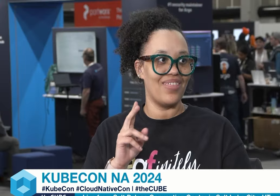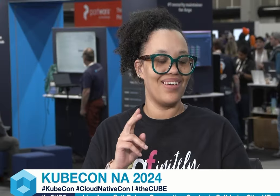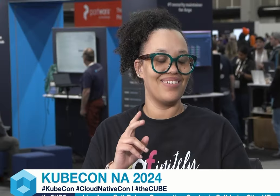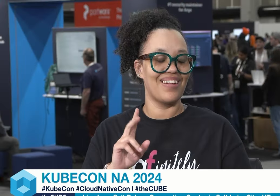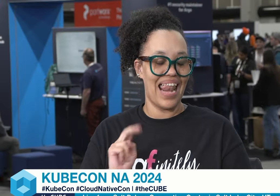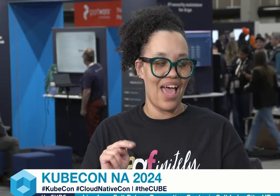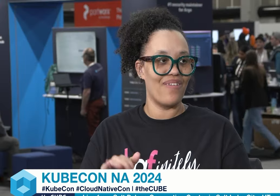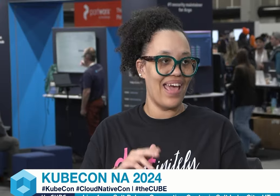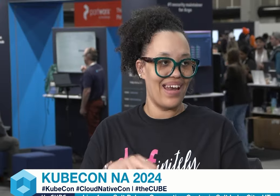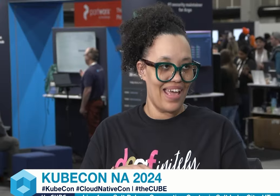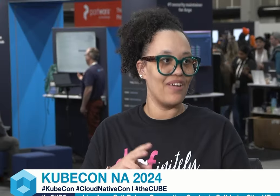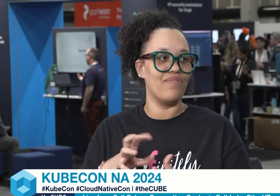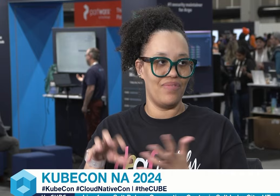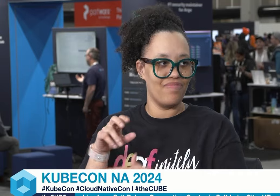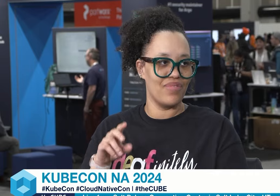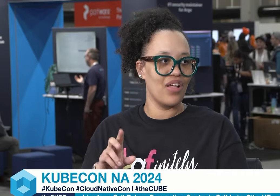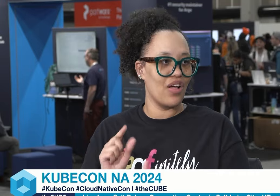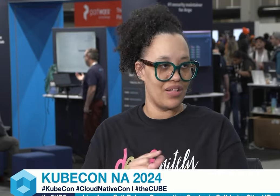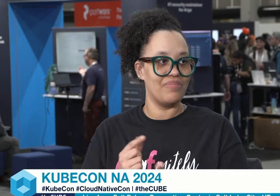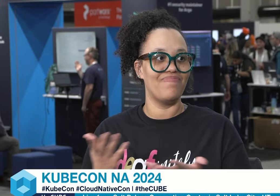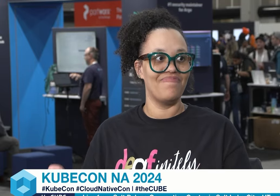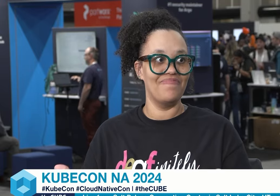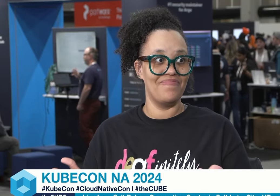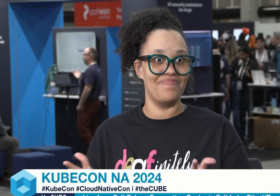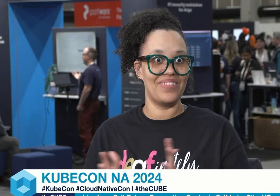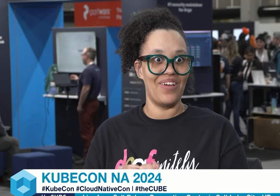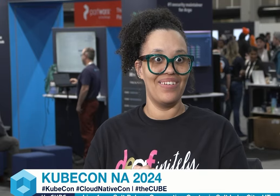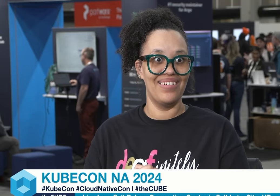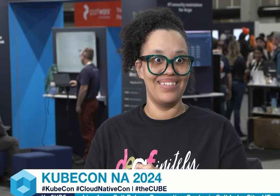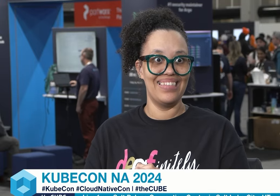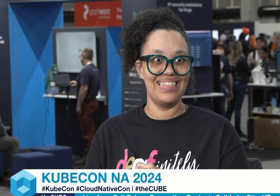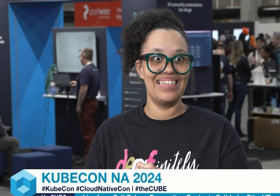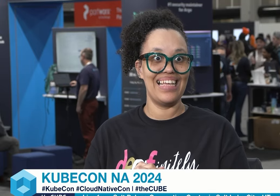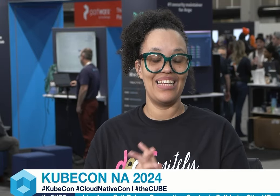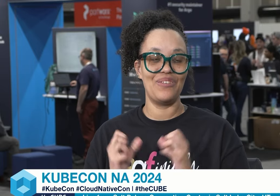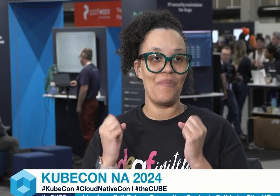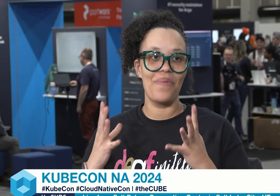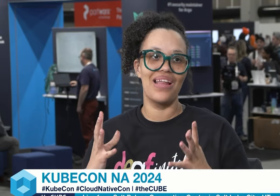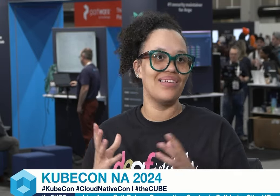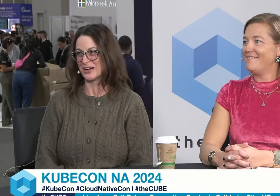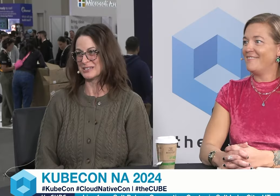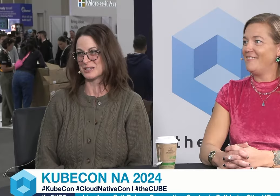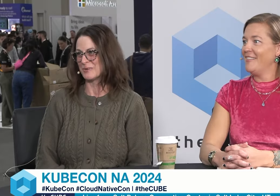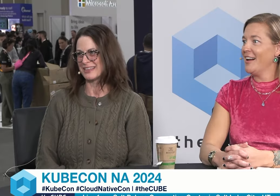as well for cloud-native terminology. And so it's a lot of exciting things are going on.